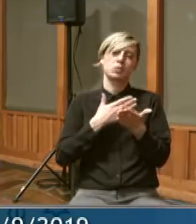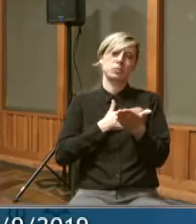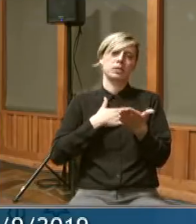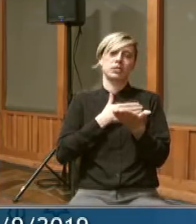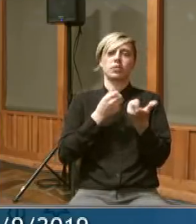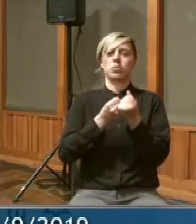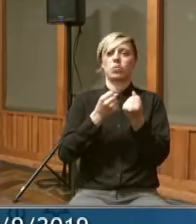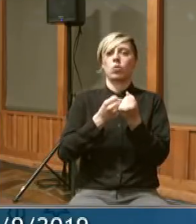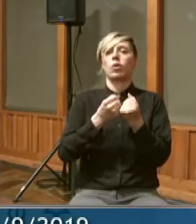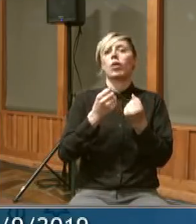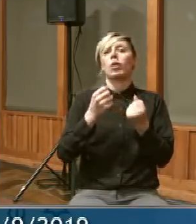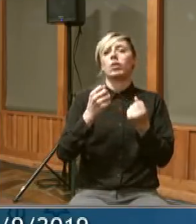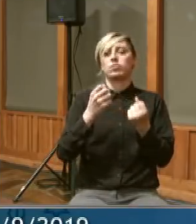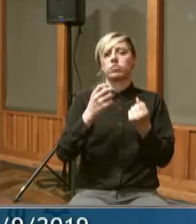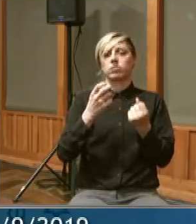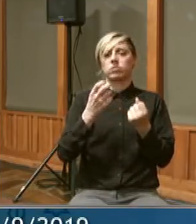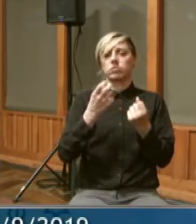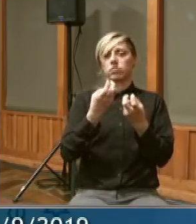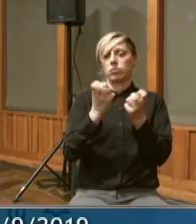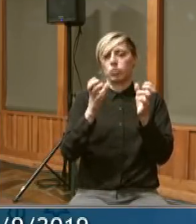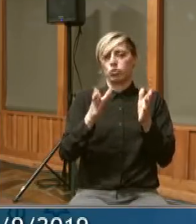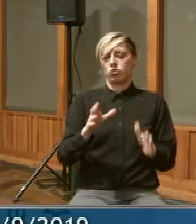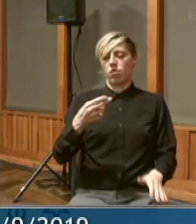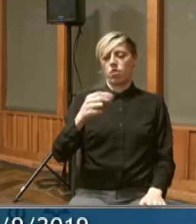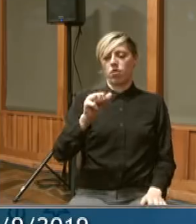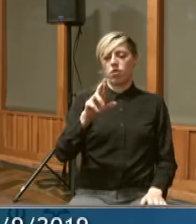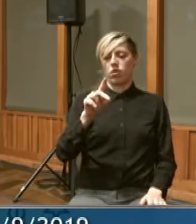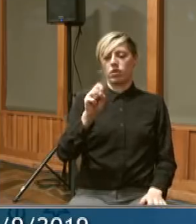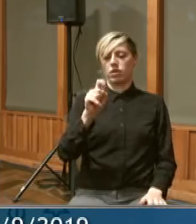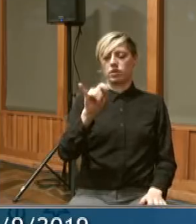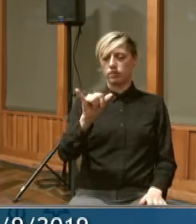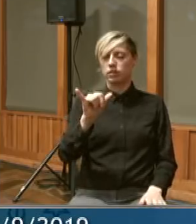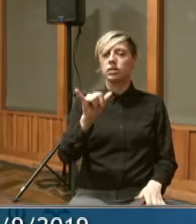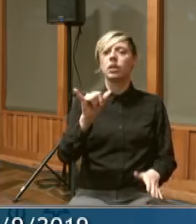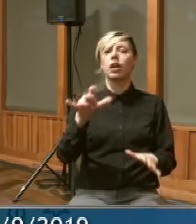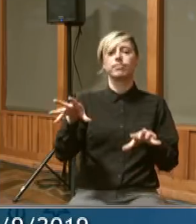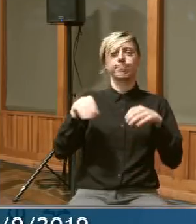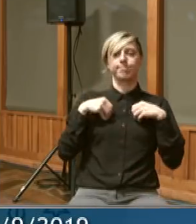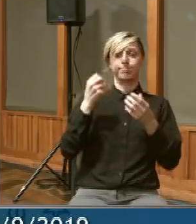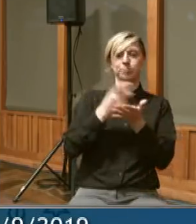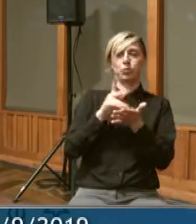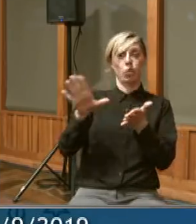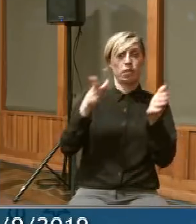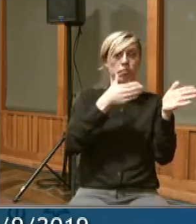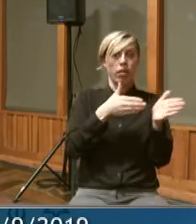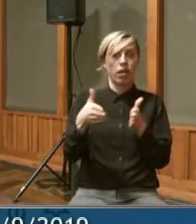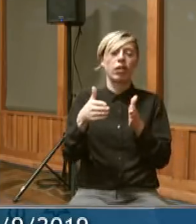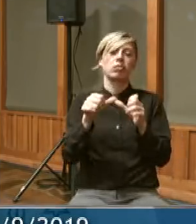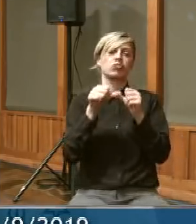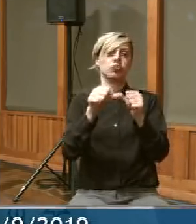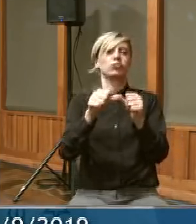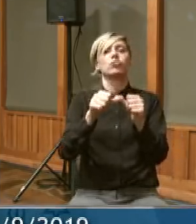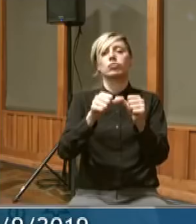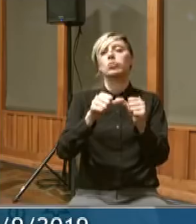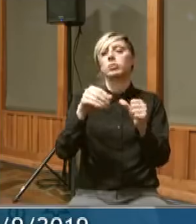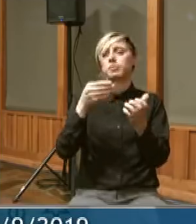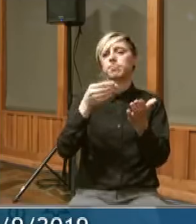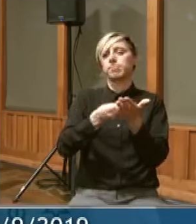YOU'RE GETTING RID OF THOSE PROGRAMS. PLEASE LISTEN TO COMMISSIONER HARDESTY AND GIVE US ONE MORE YEAR TO FIGURE OUT BETTER FUNDING SO WE CAN CONTINUE THESE